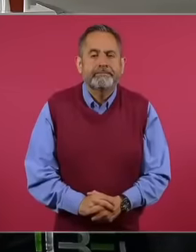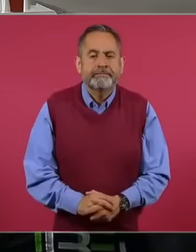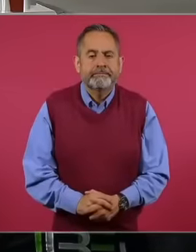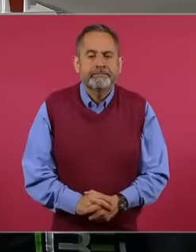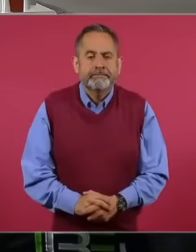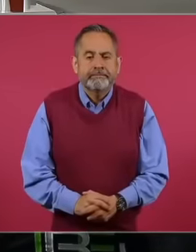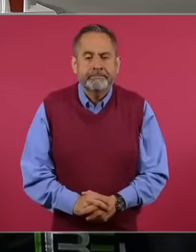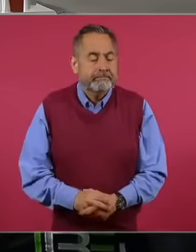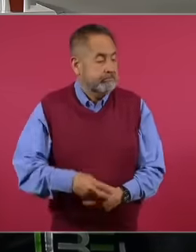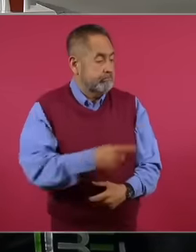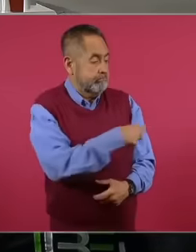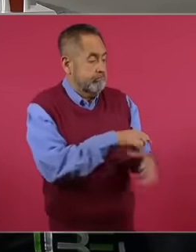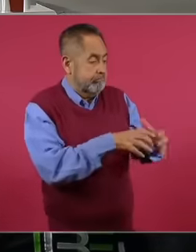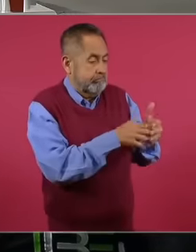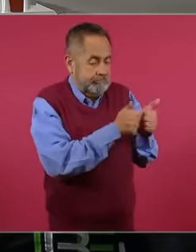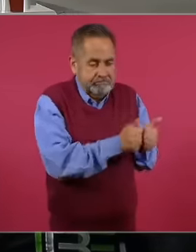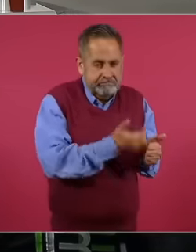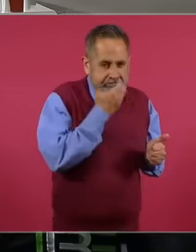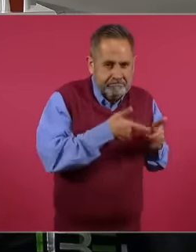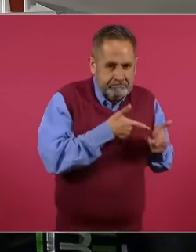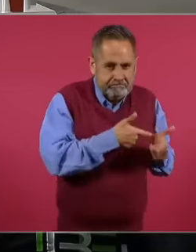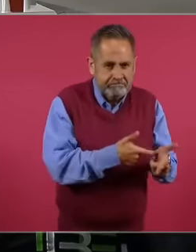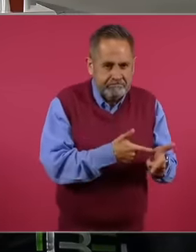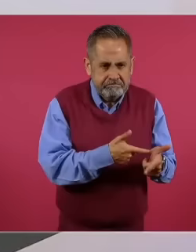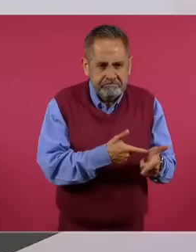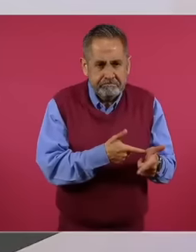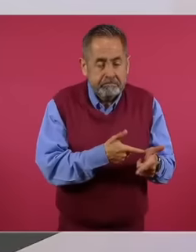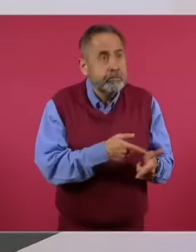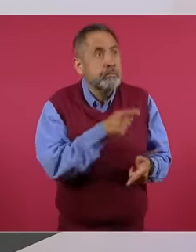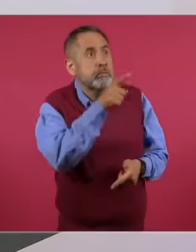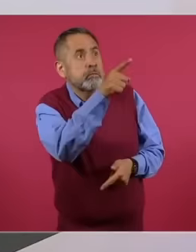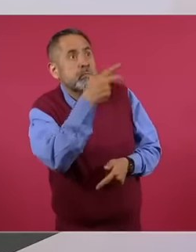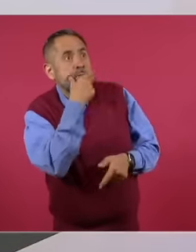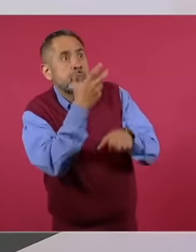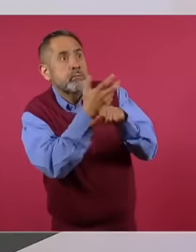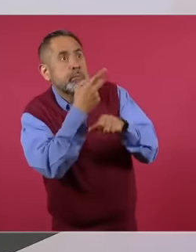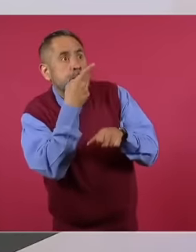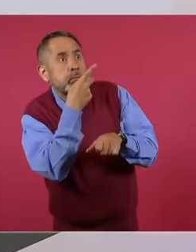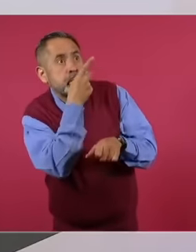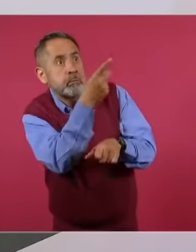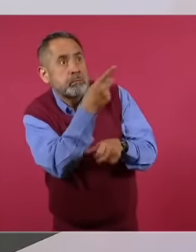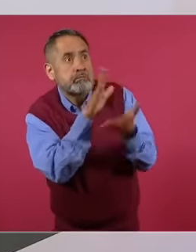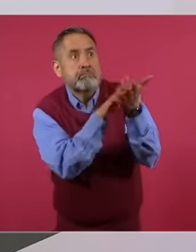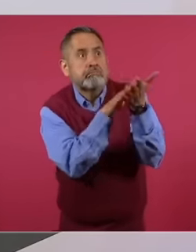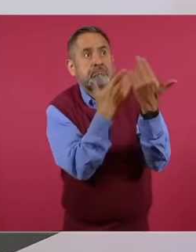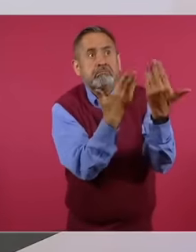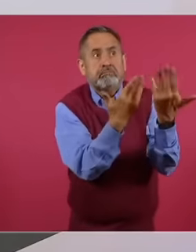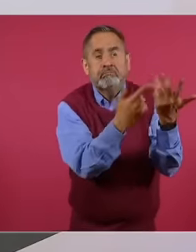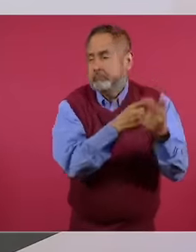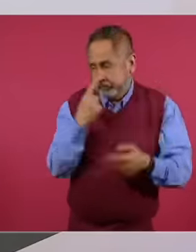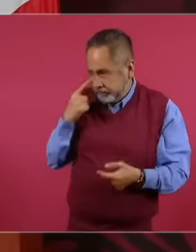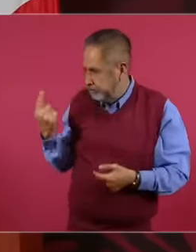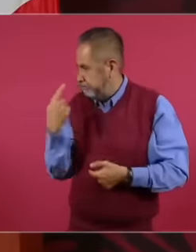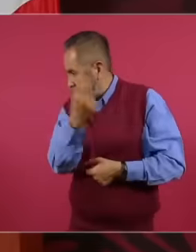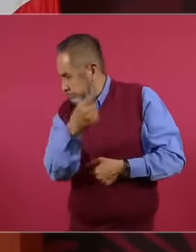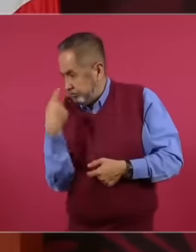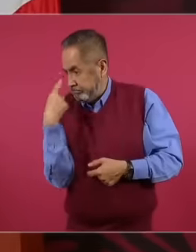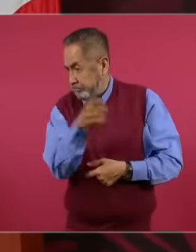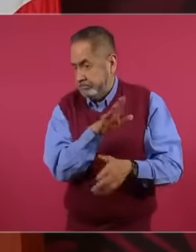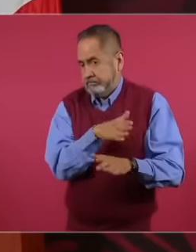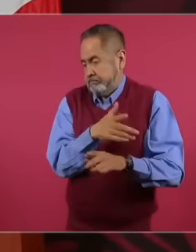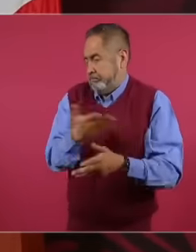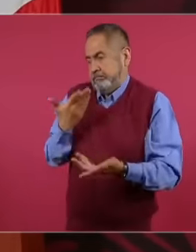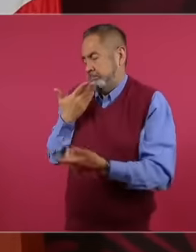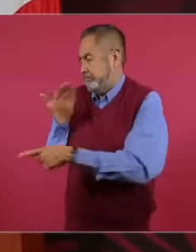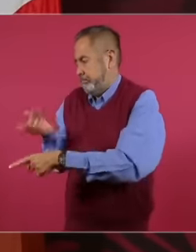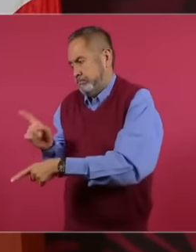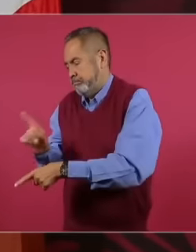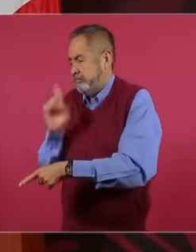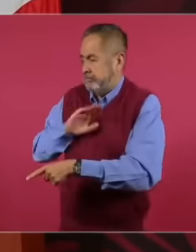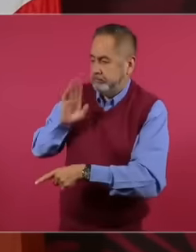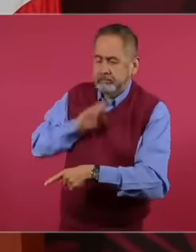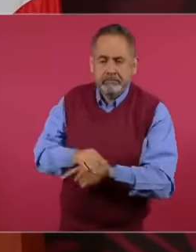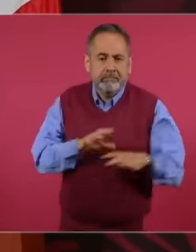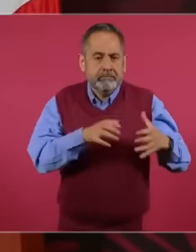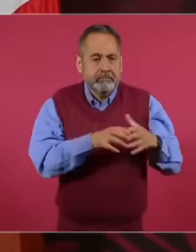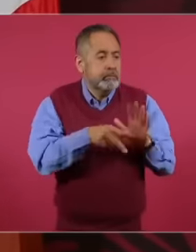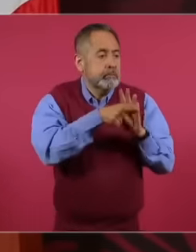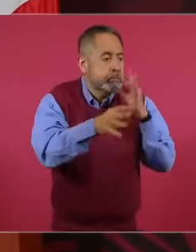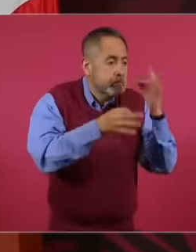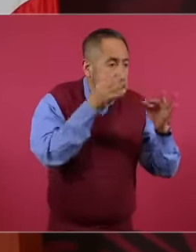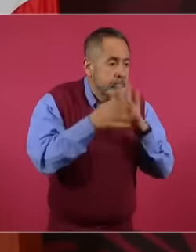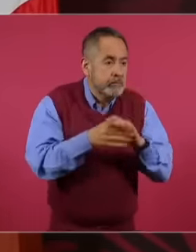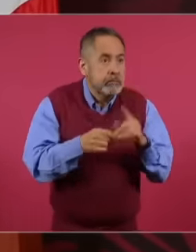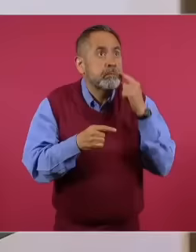not the United States, those of the oligarchy celebrate it. the press sold or